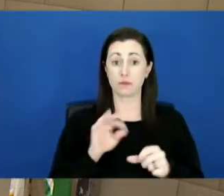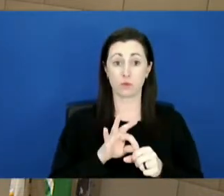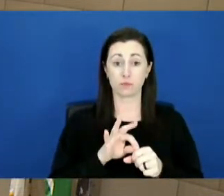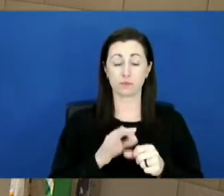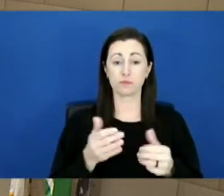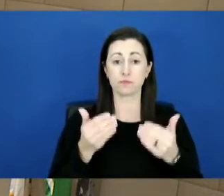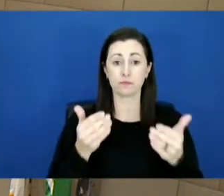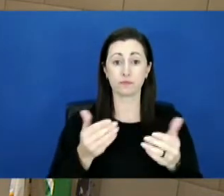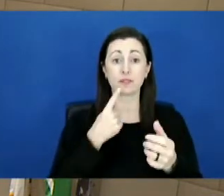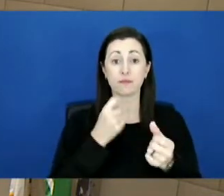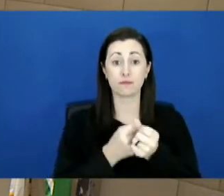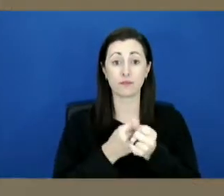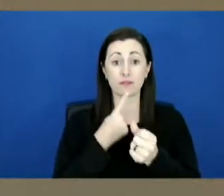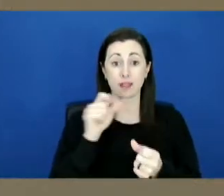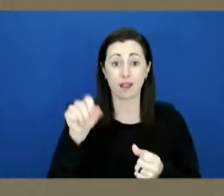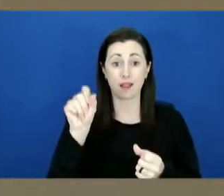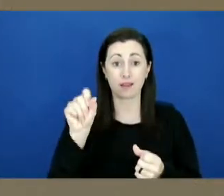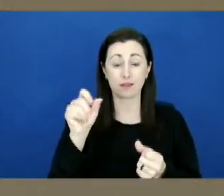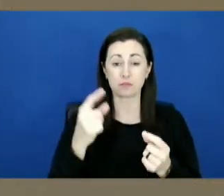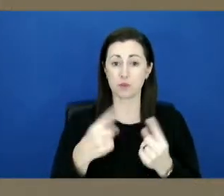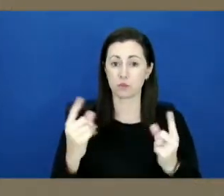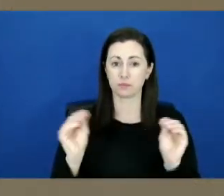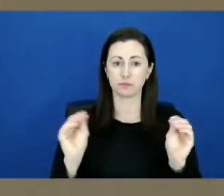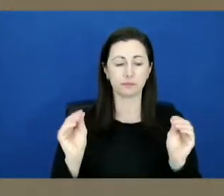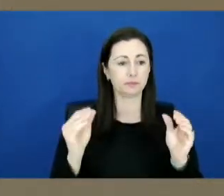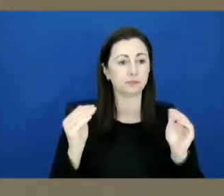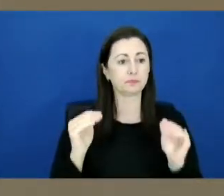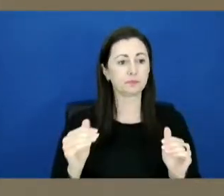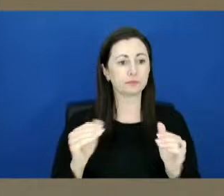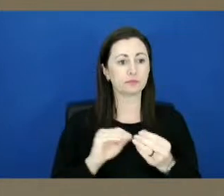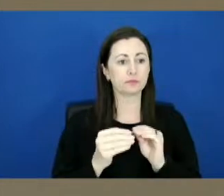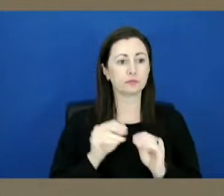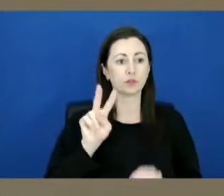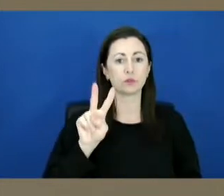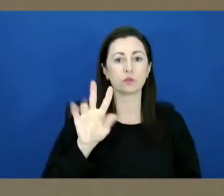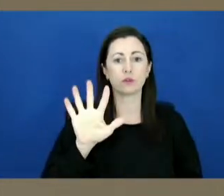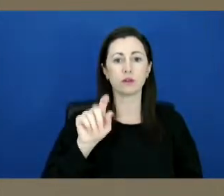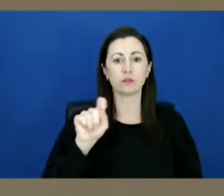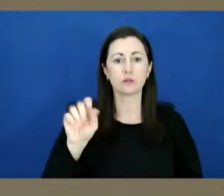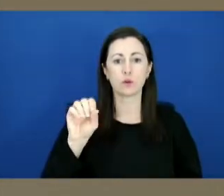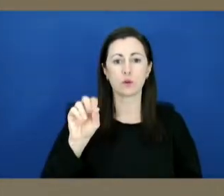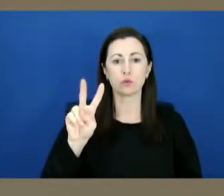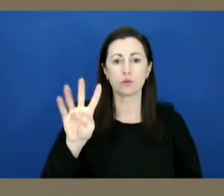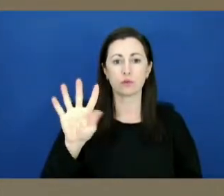MOVED AND SECONDED. ANY UNREADINESS?